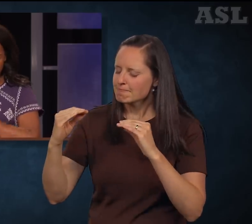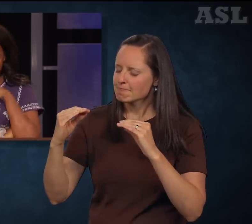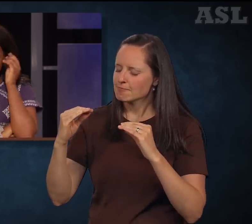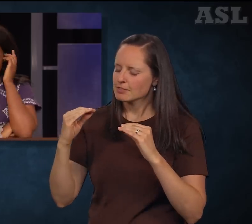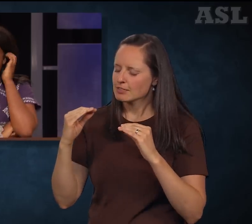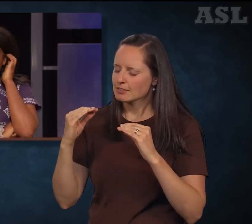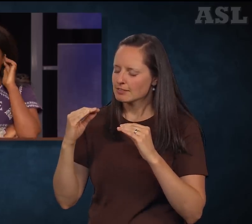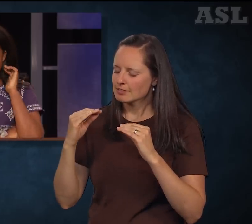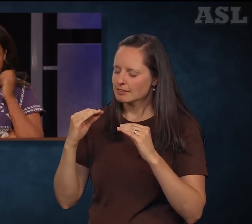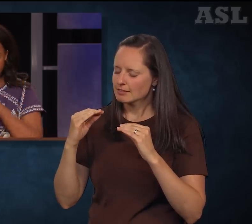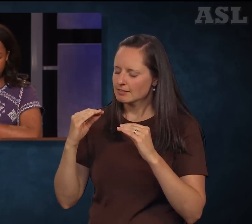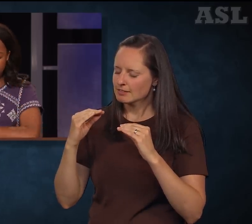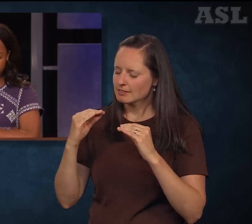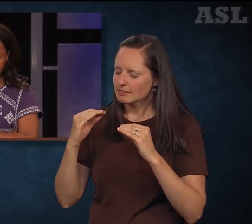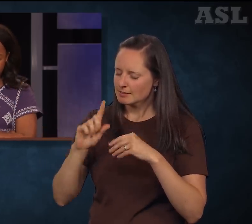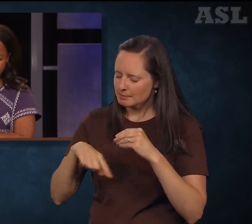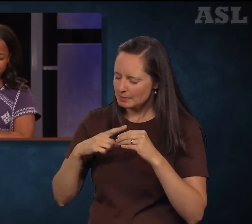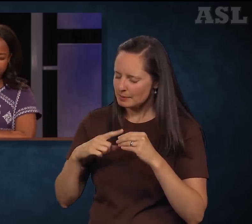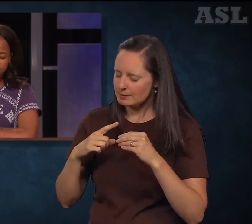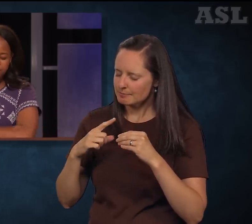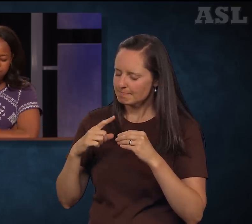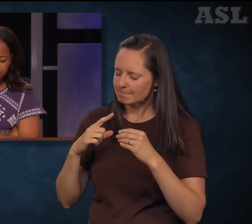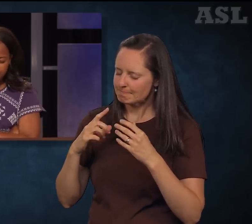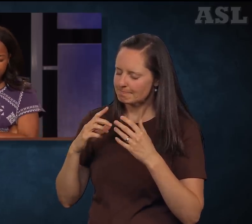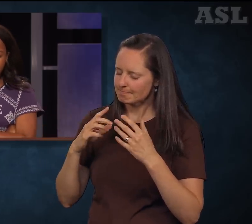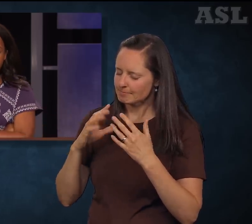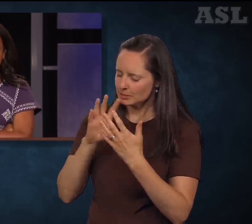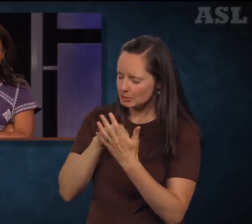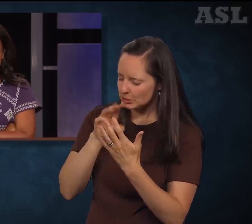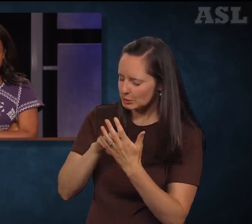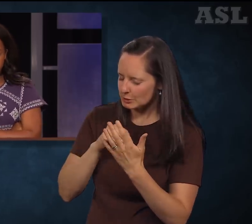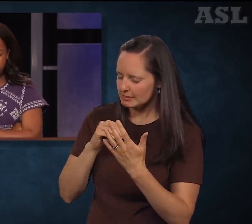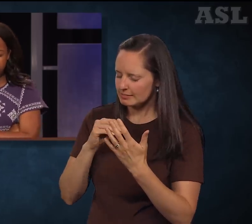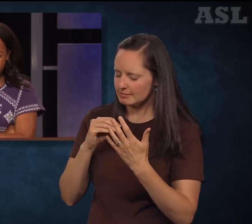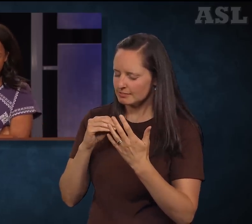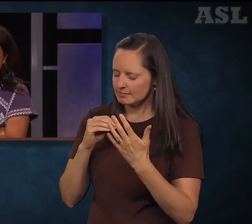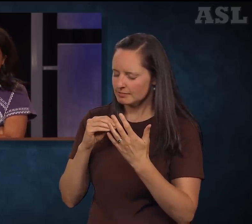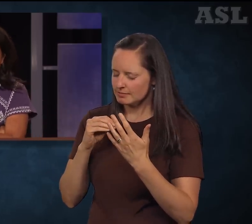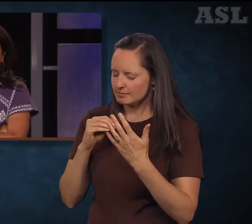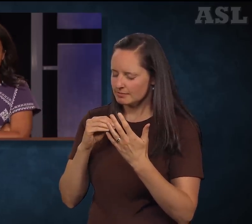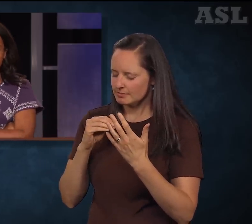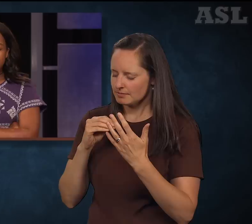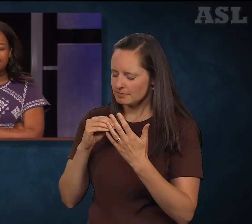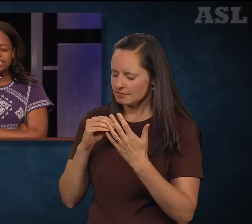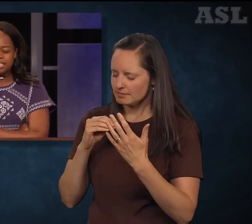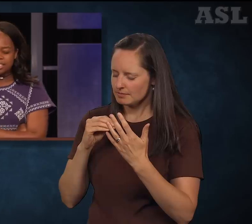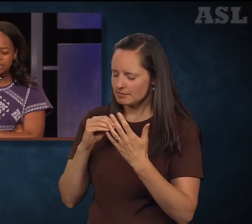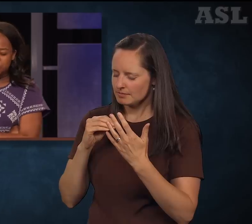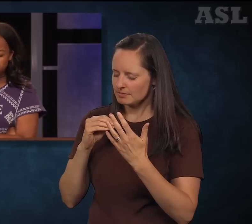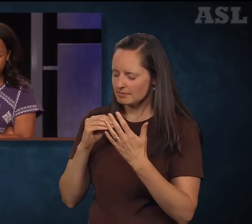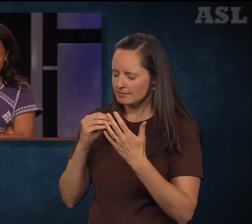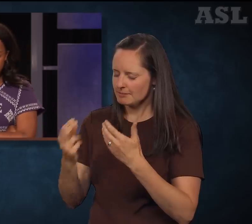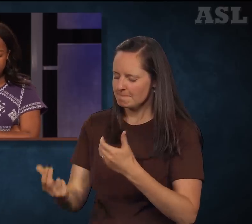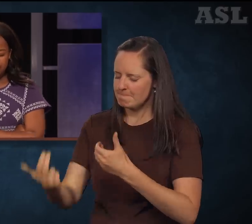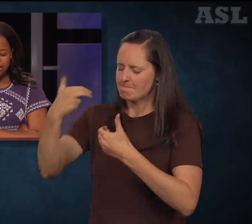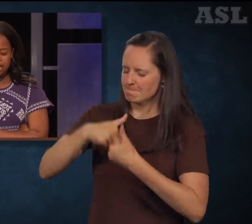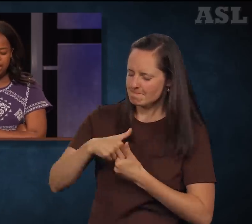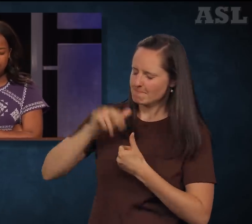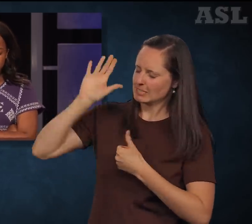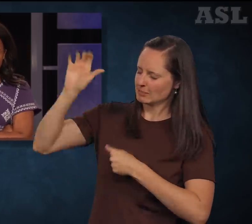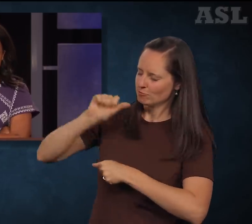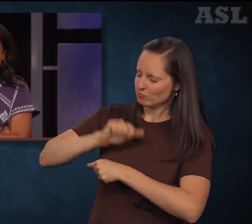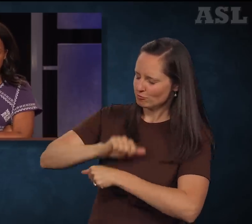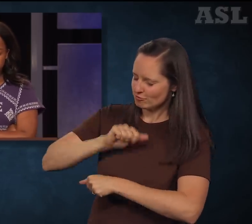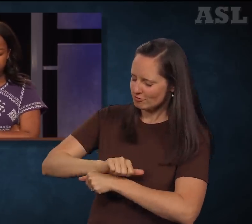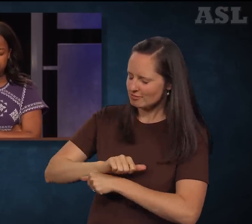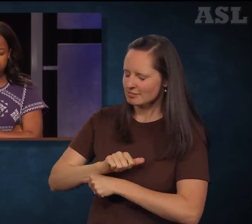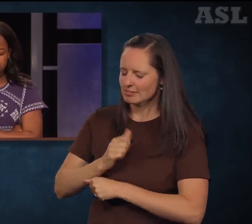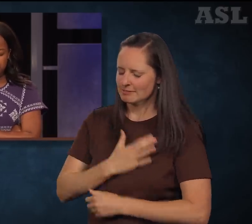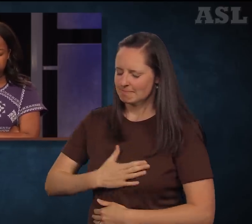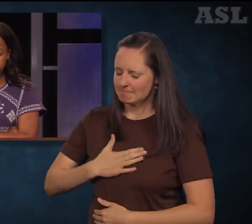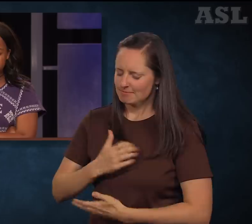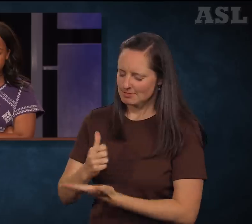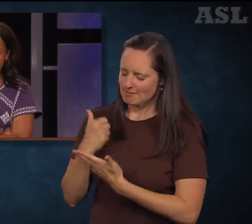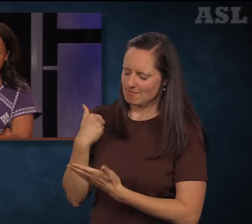SO THANKFUL FOR WHAT HE HAS